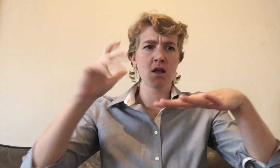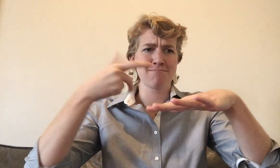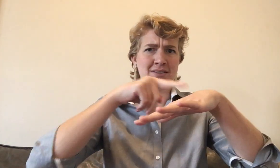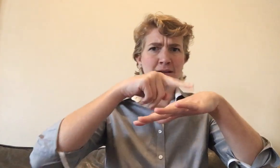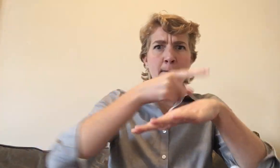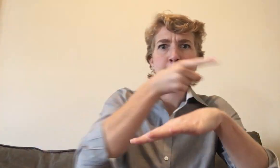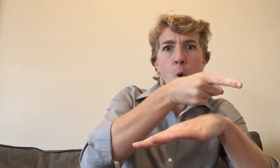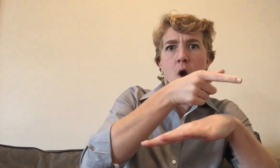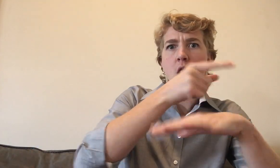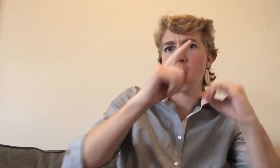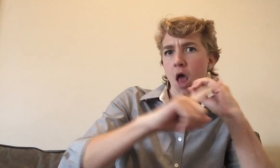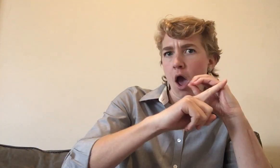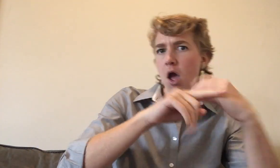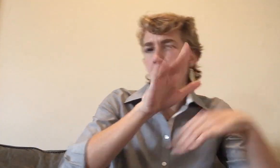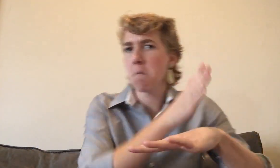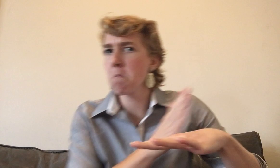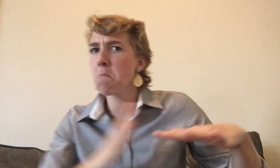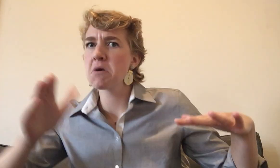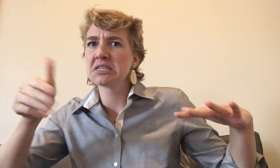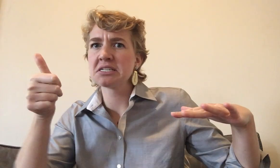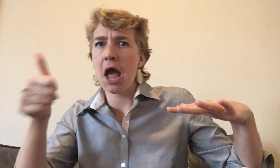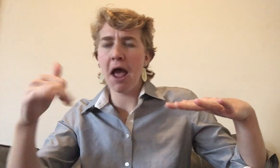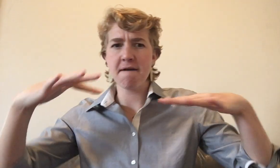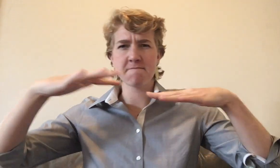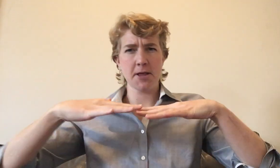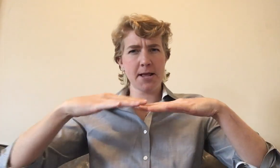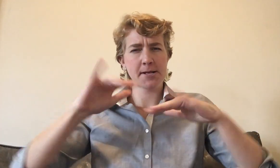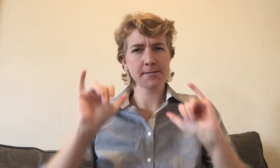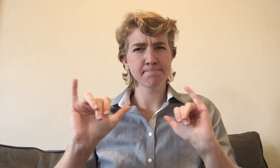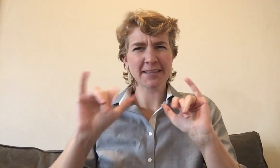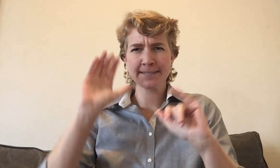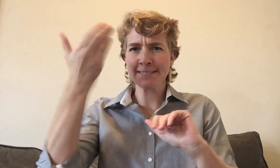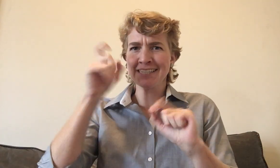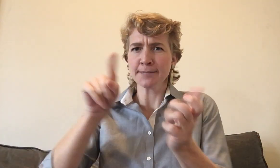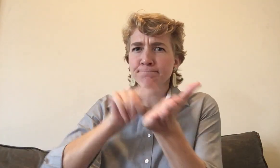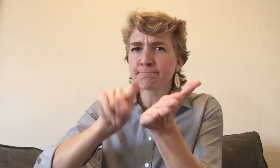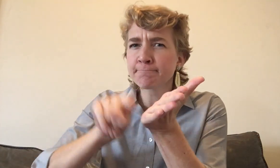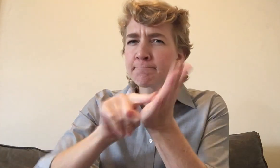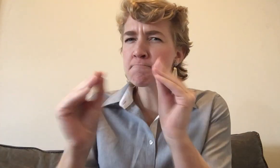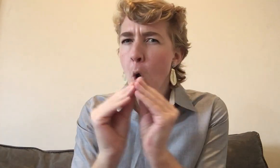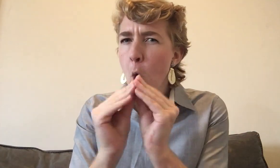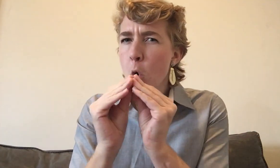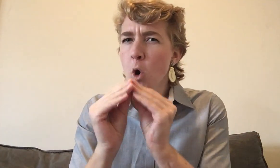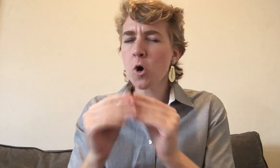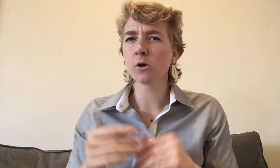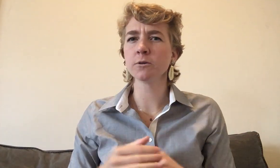On one end resides IX and null, and on the other resides SELF. This question needs to be investigated further.